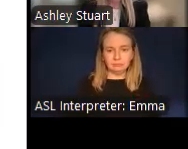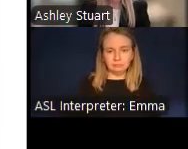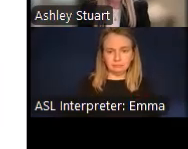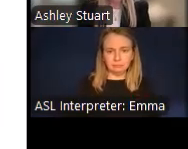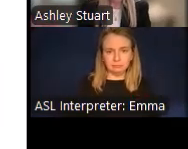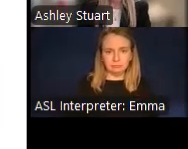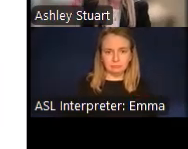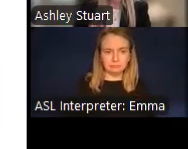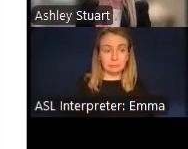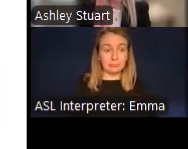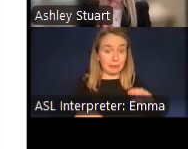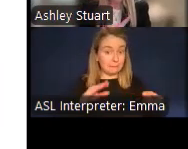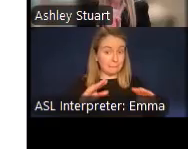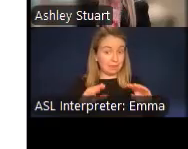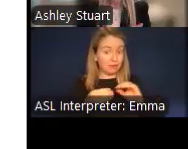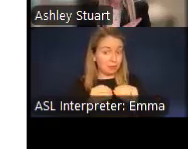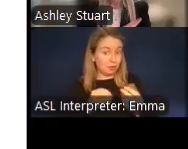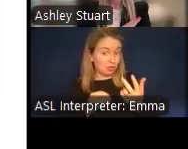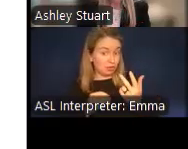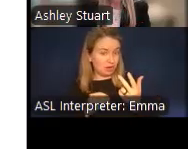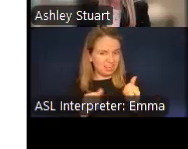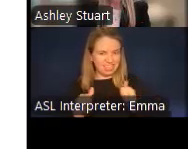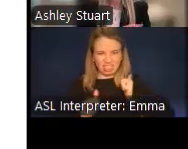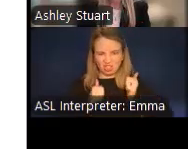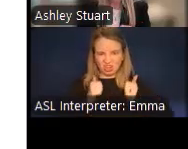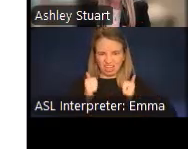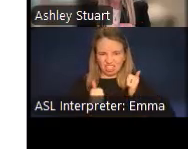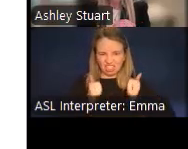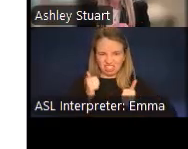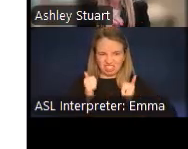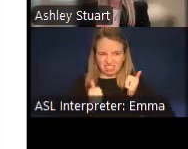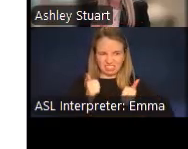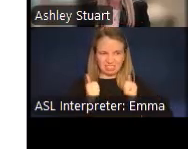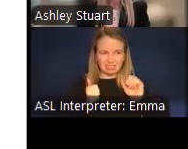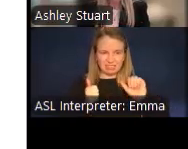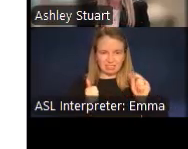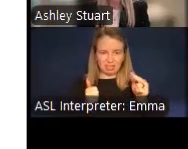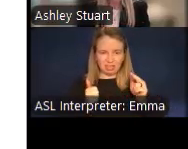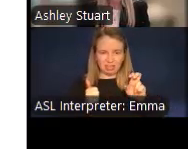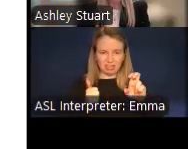Behavior number three, aggression, specifically physical aggression,